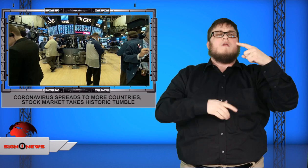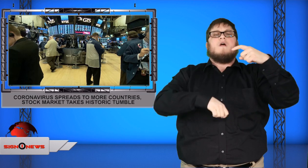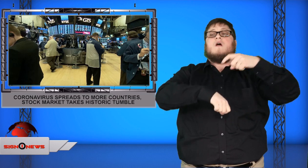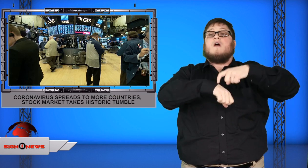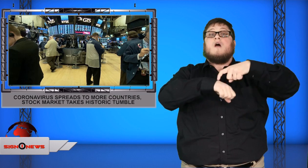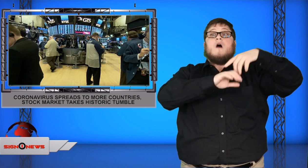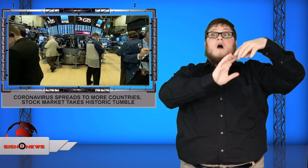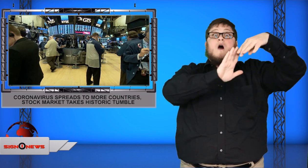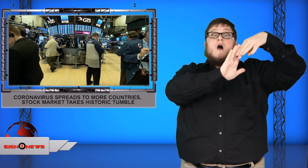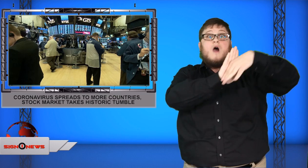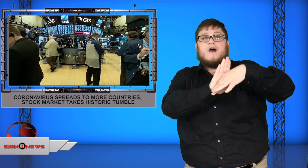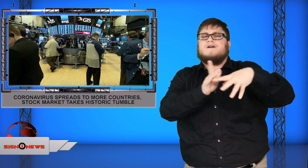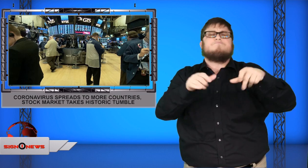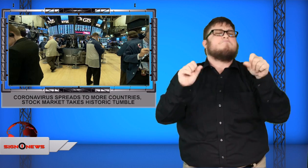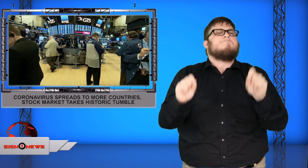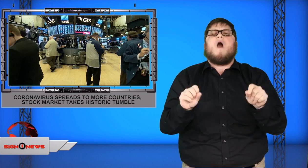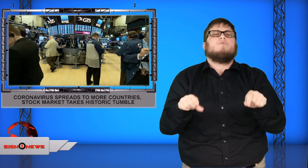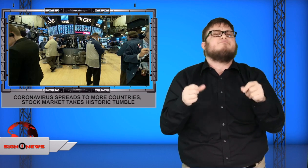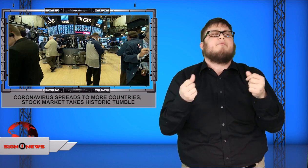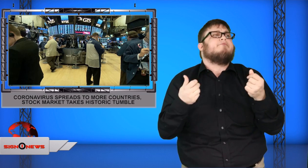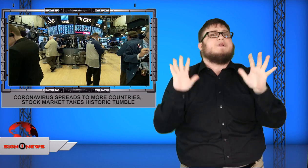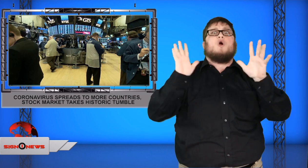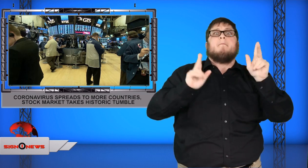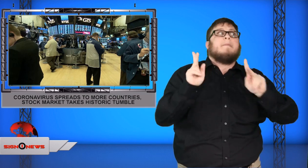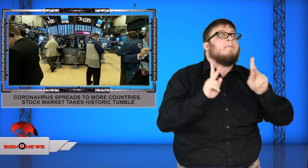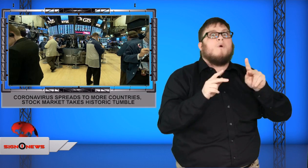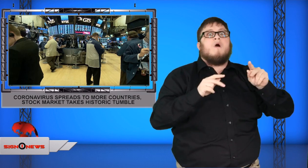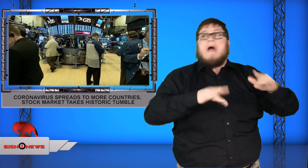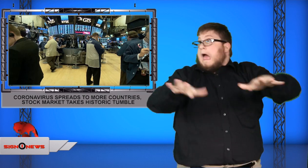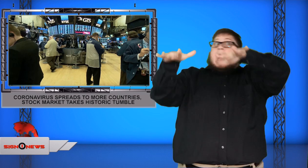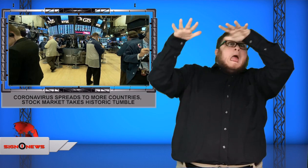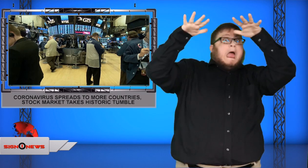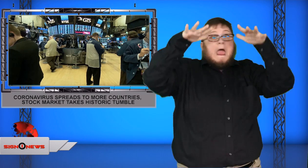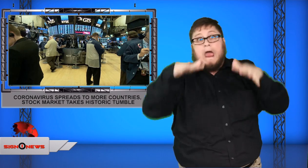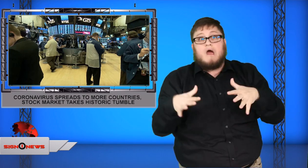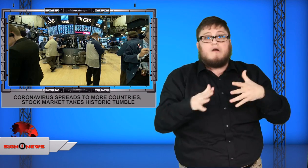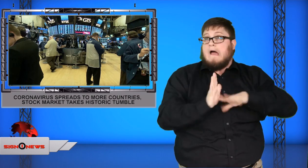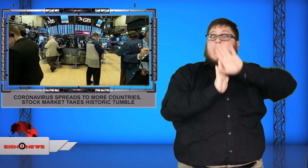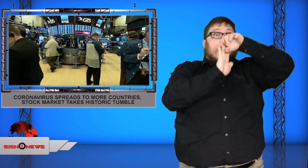always tends to overreact to recession scares both to the upside and downside.